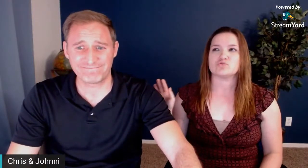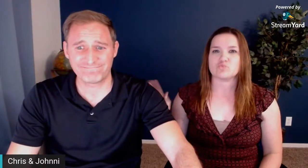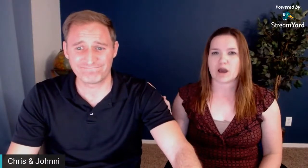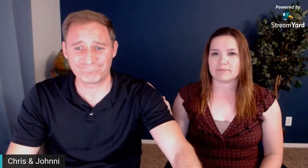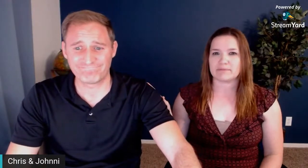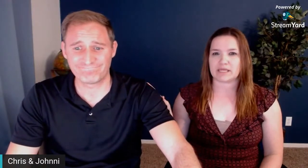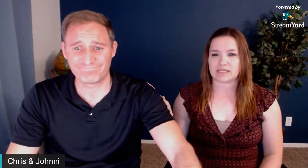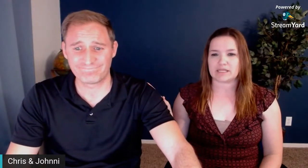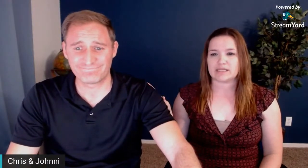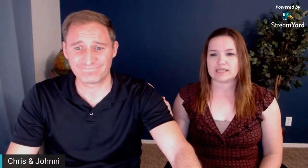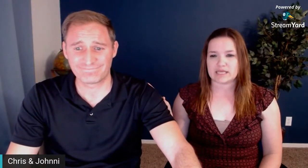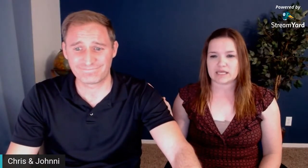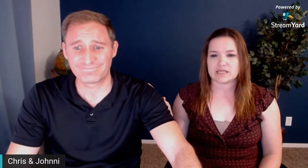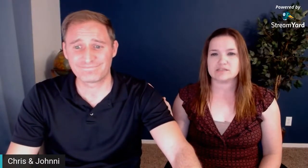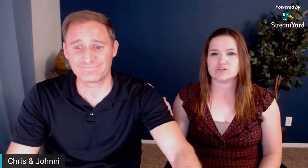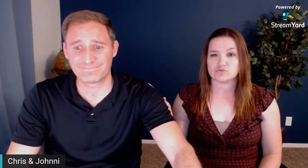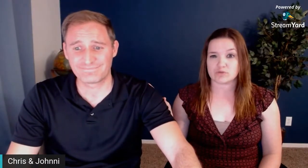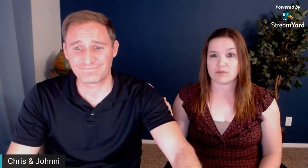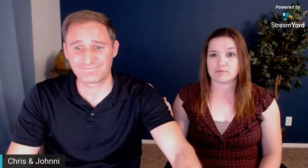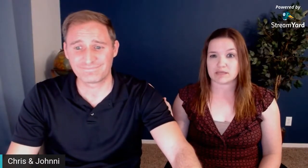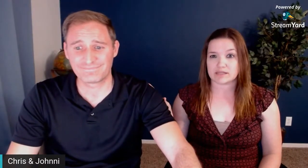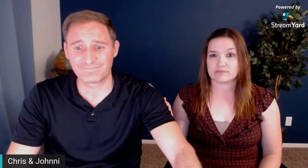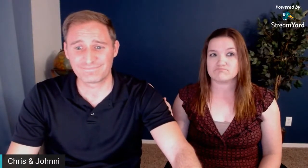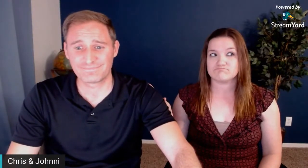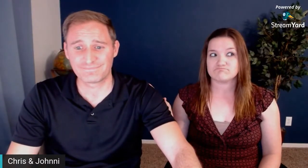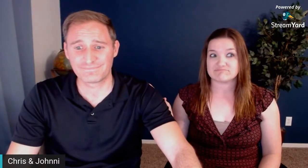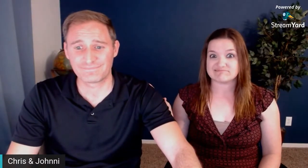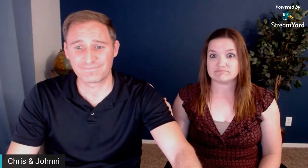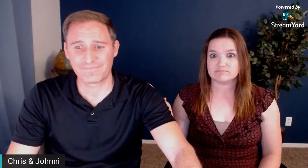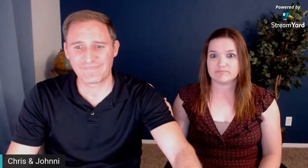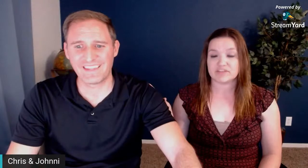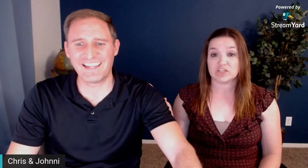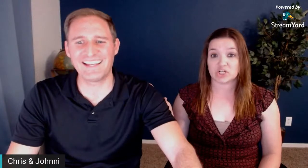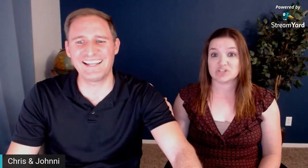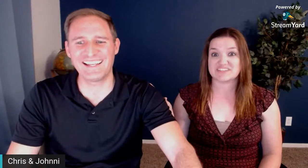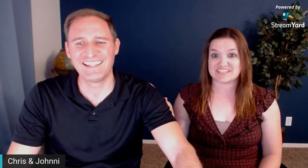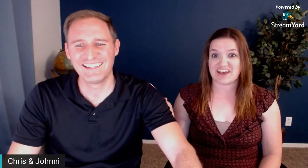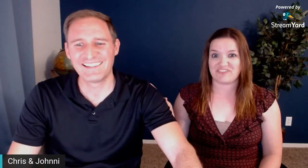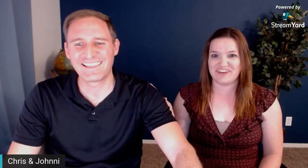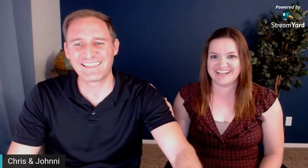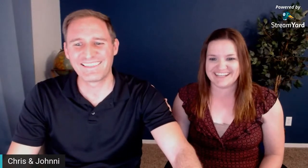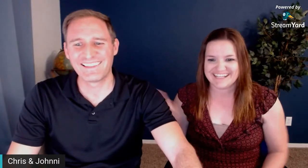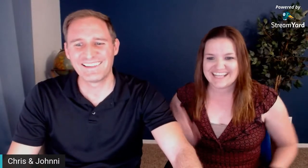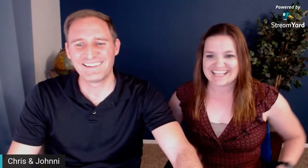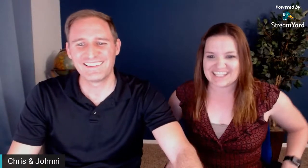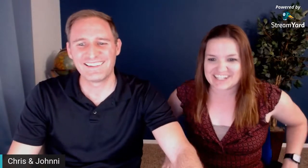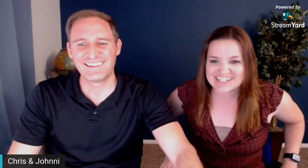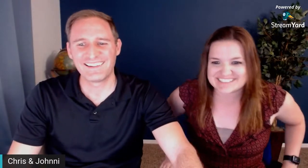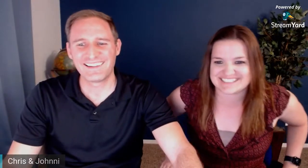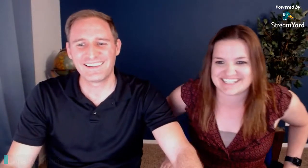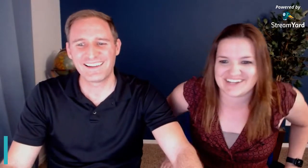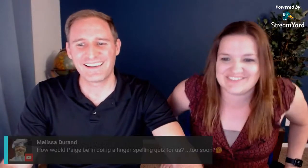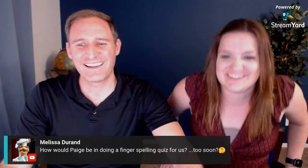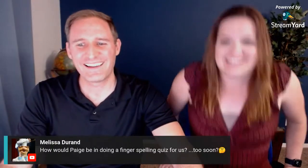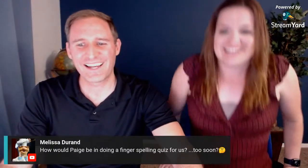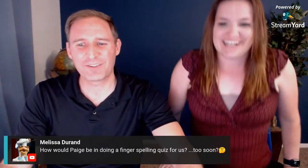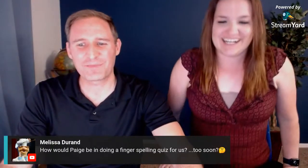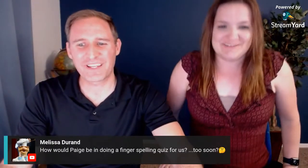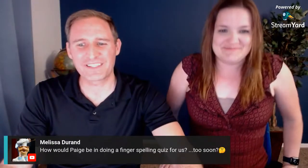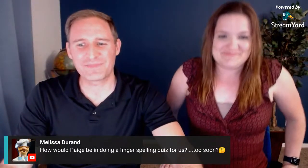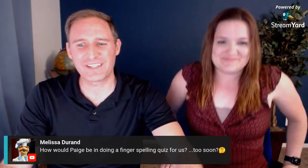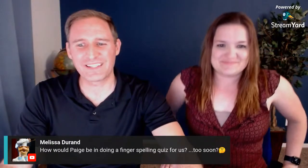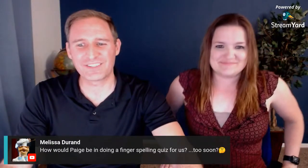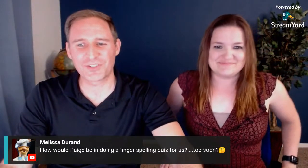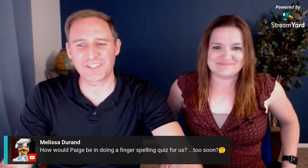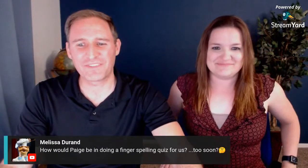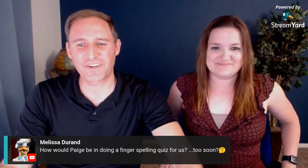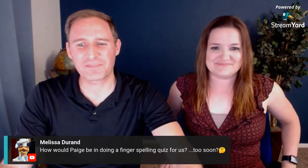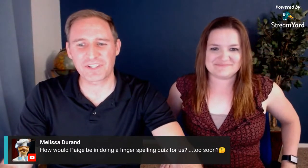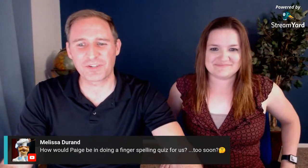dramamine kids dramamine you learn stuff you learn stuff how would paige be in doing a fingerspelling